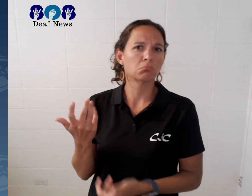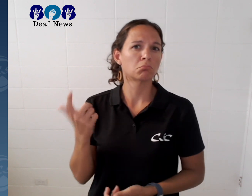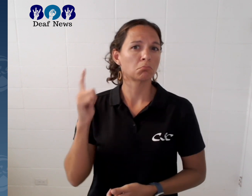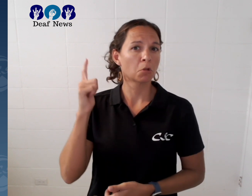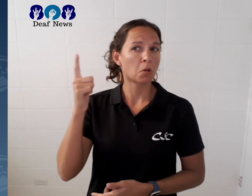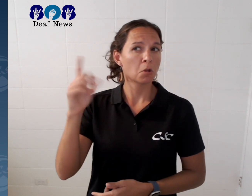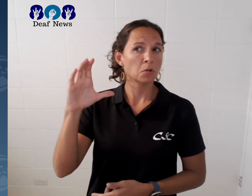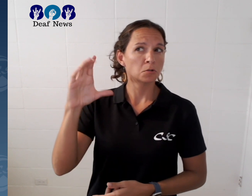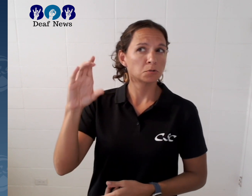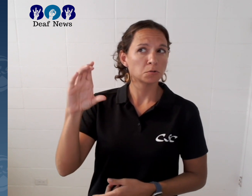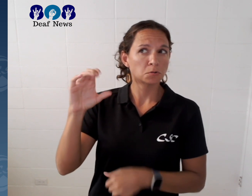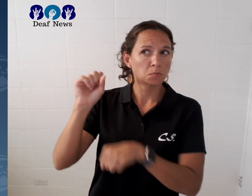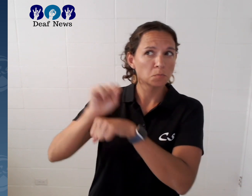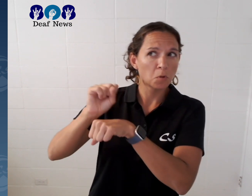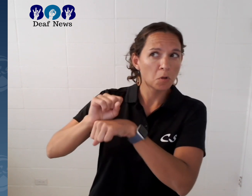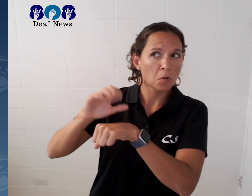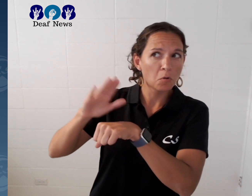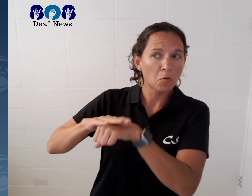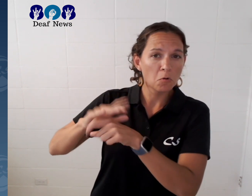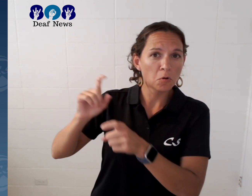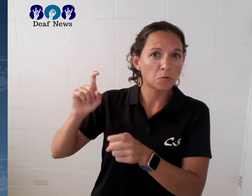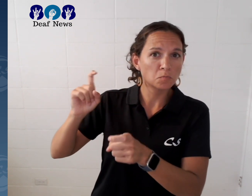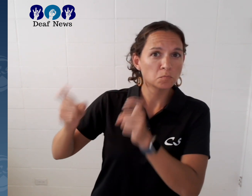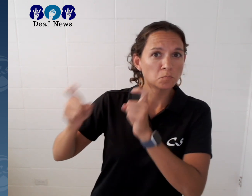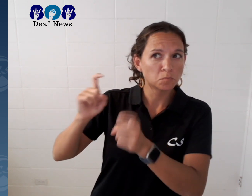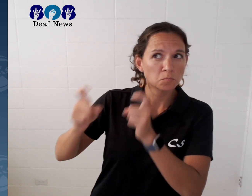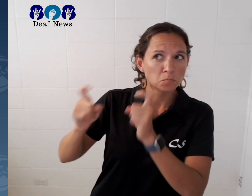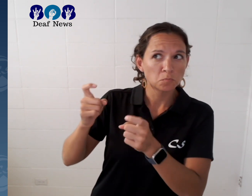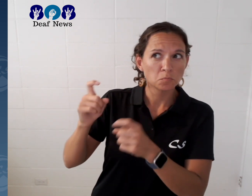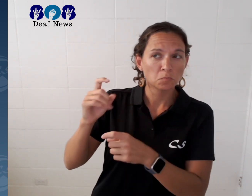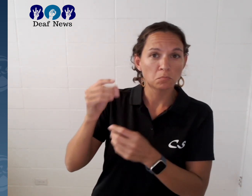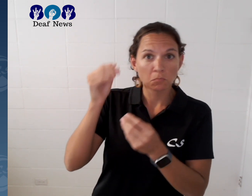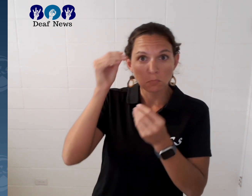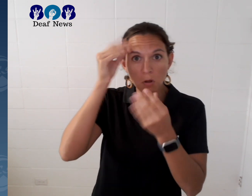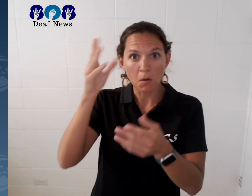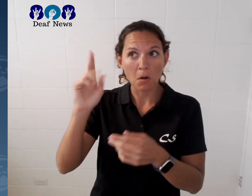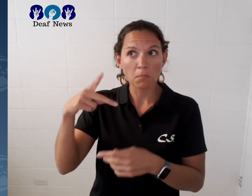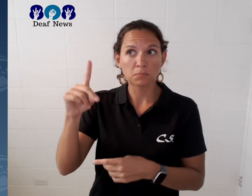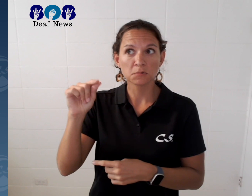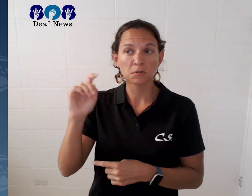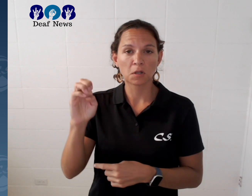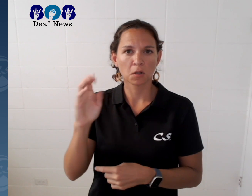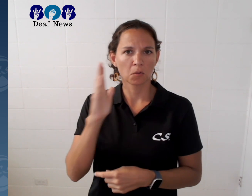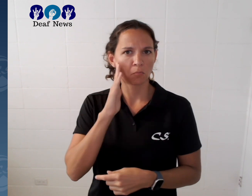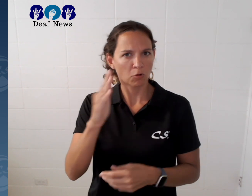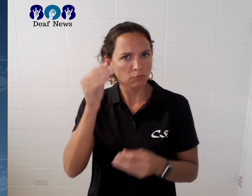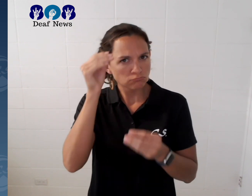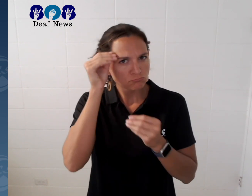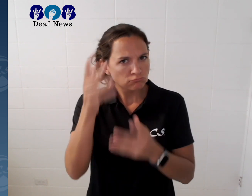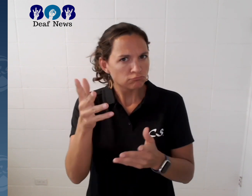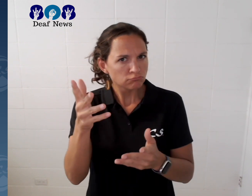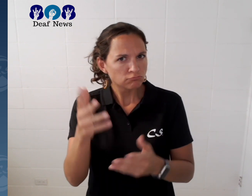CDCʻs mask mandate, later if CDC works on adjusting their requirements,